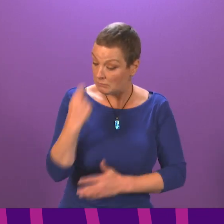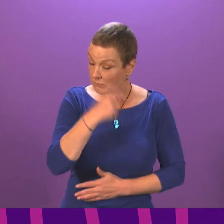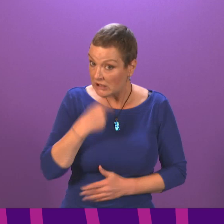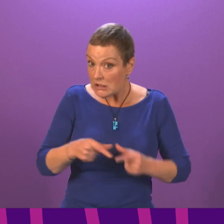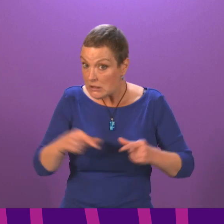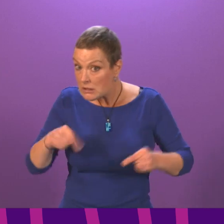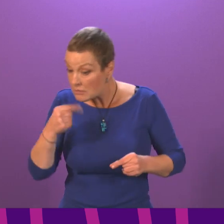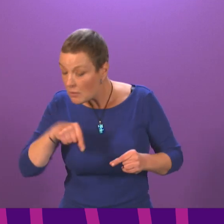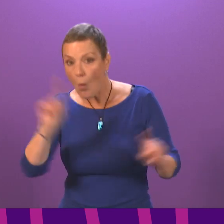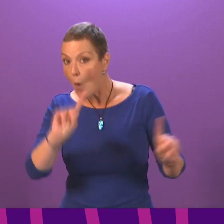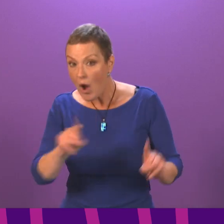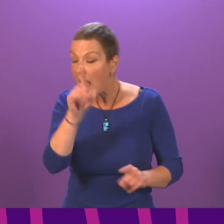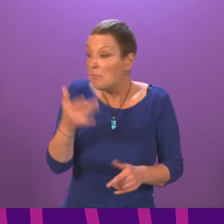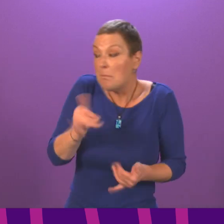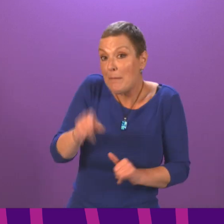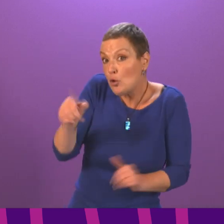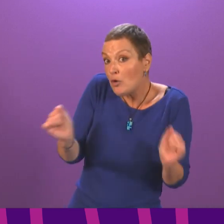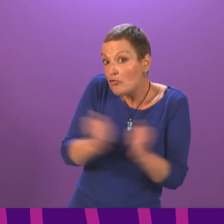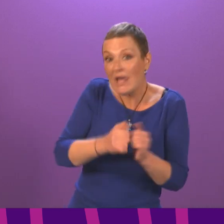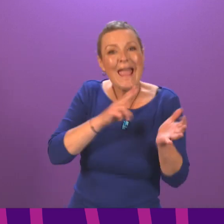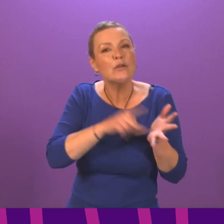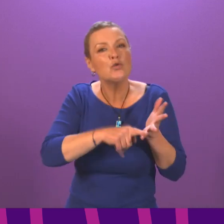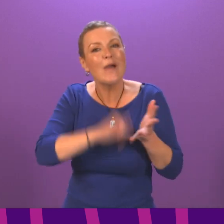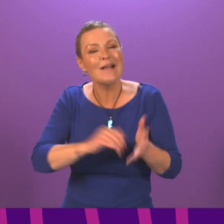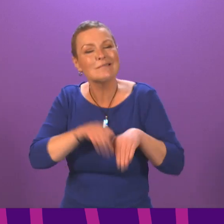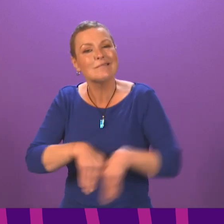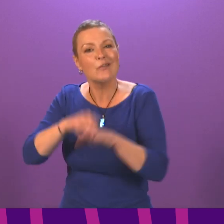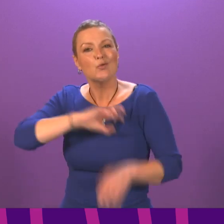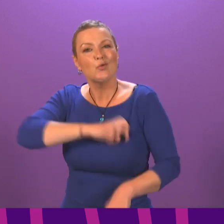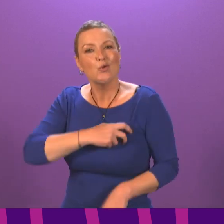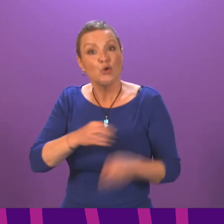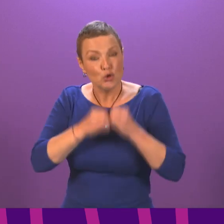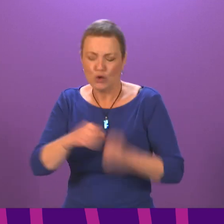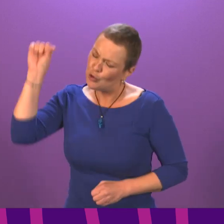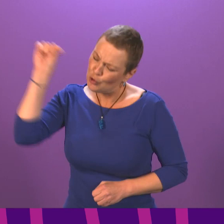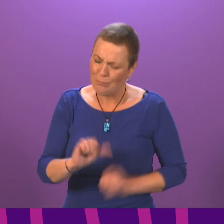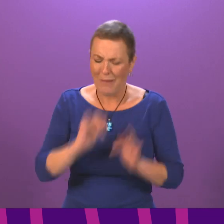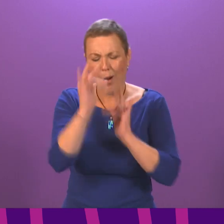Scotland that online learning should be the default, where possible, after Christmas?